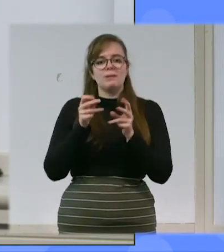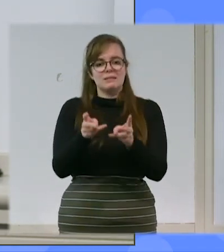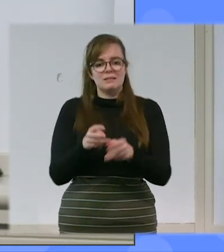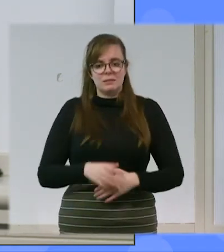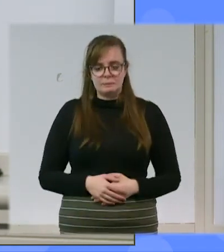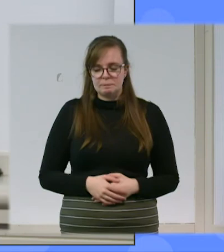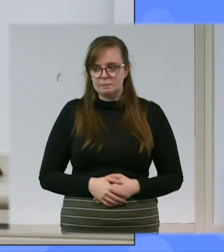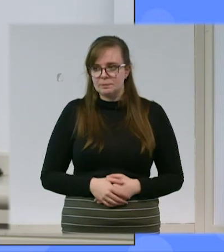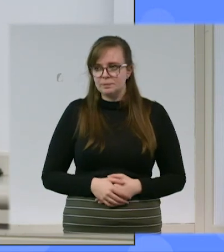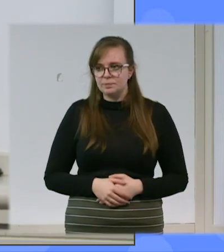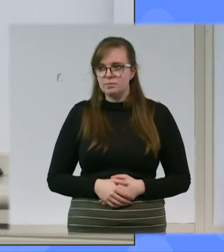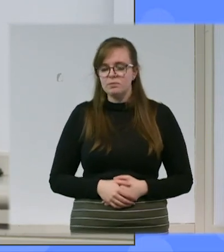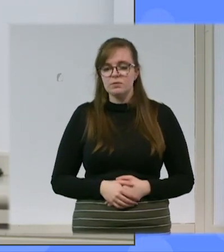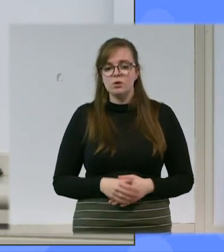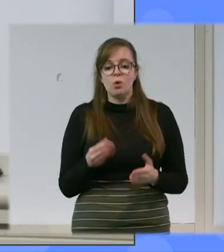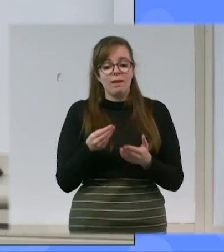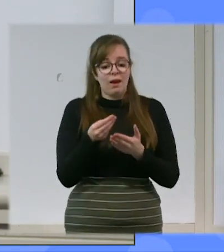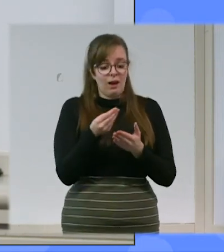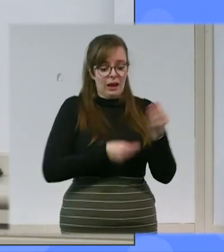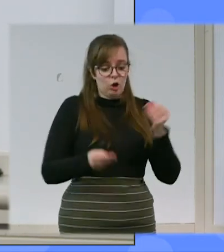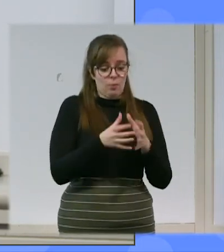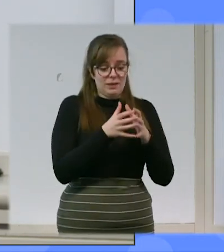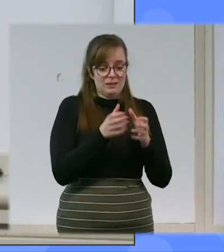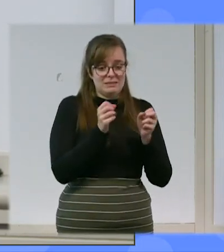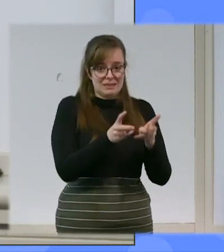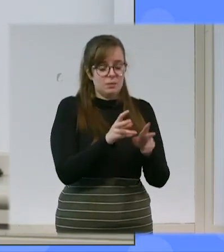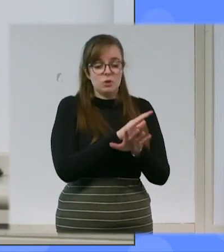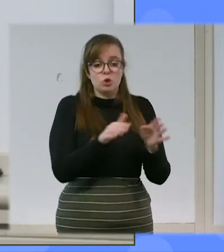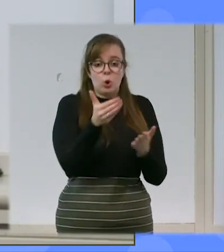on top of the economic system being unsafe and being unevenly shared it's